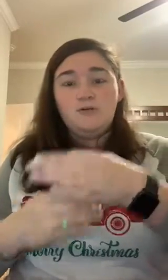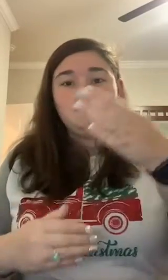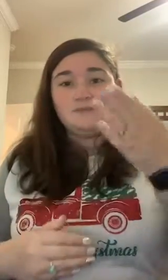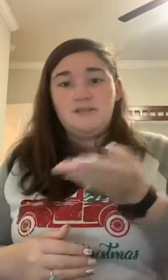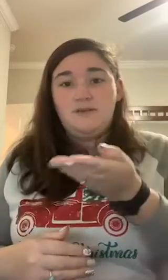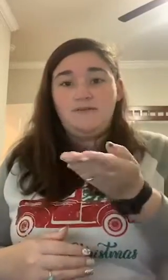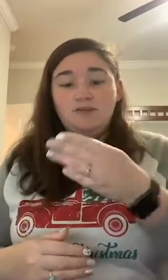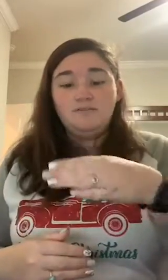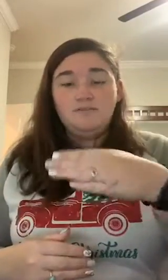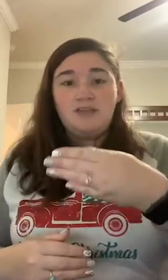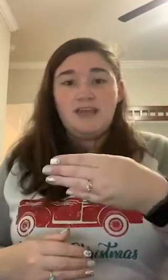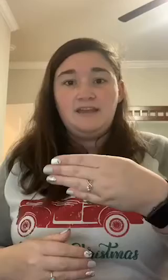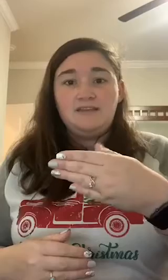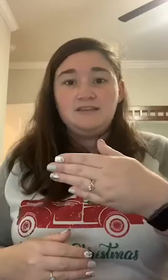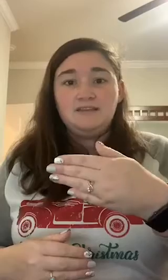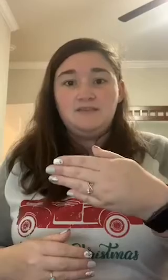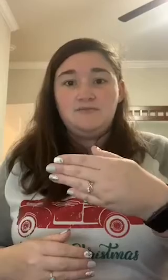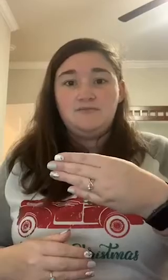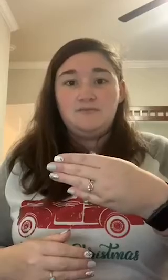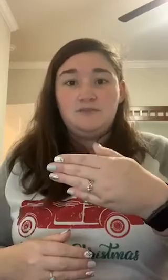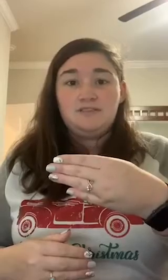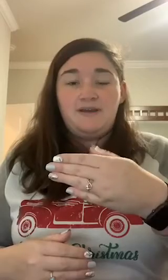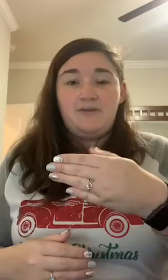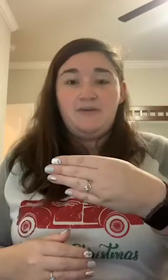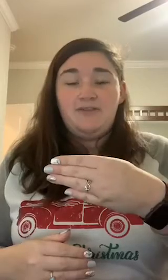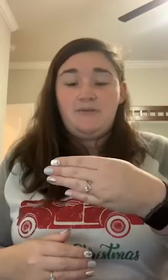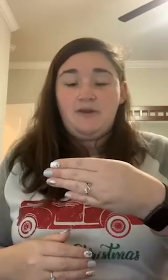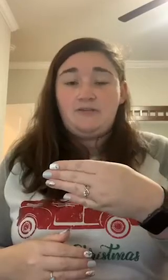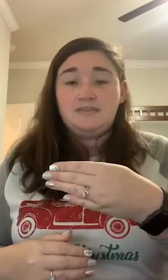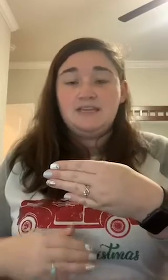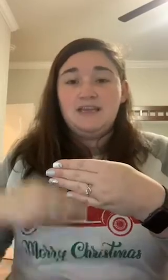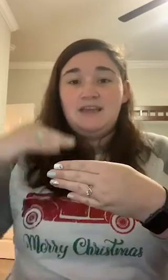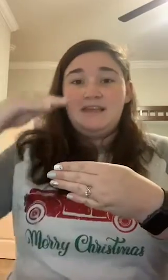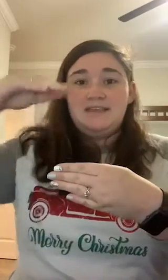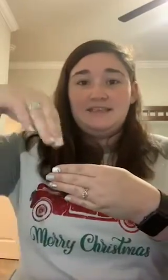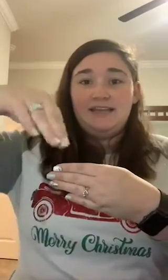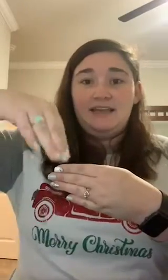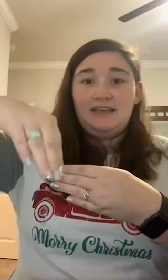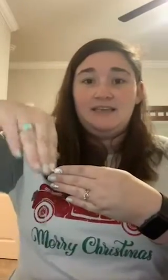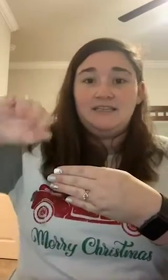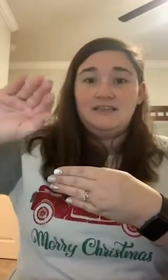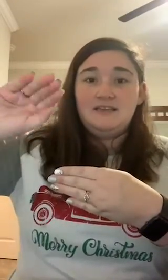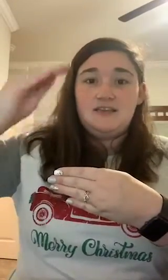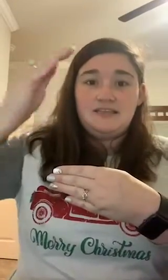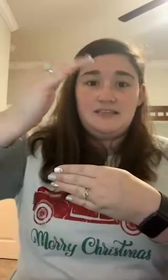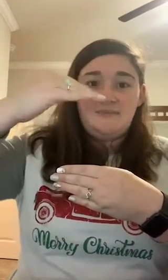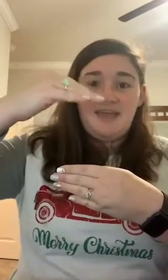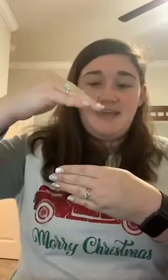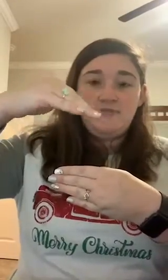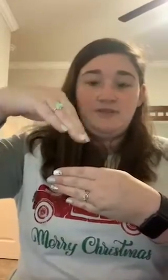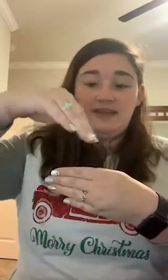so you have your hand. doesn't matter where your thumb goes. this hand is going to be angled again